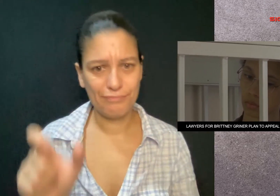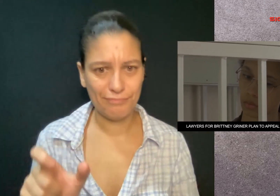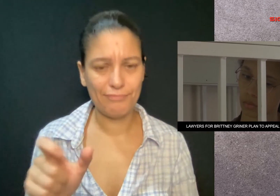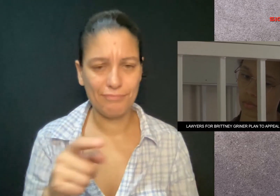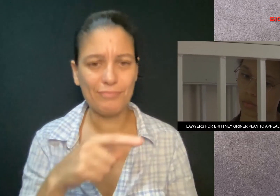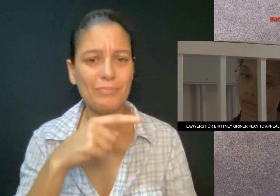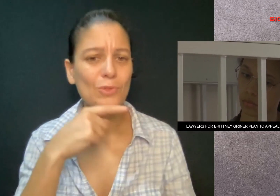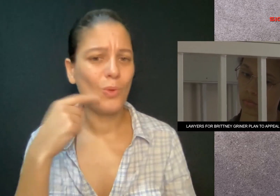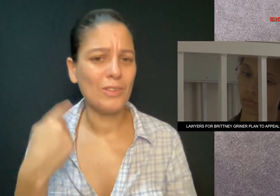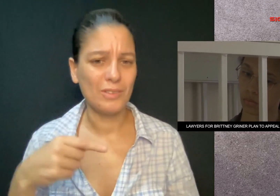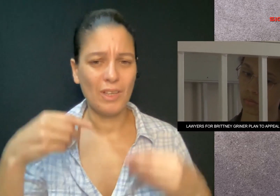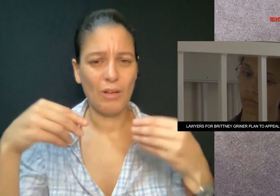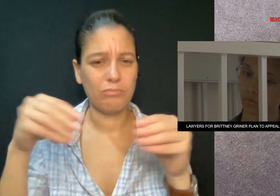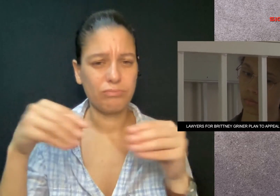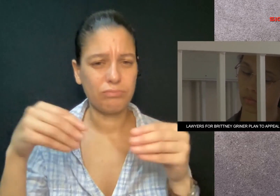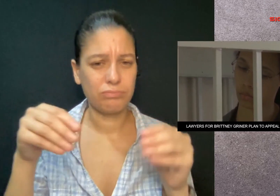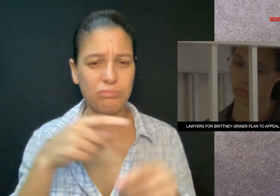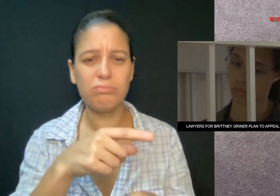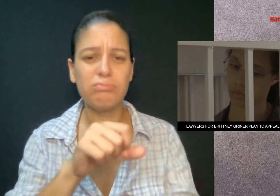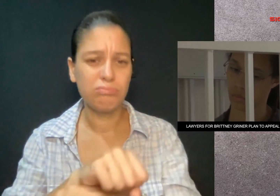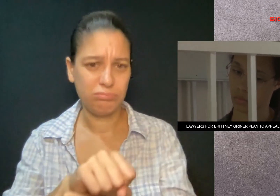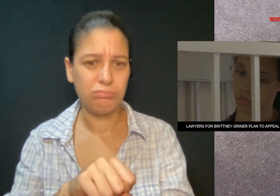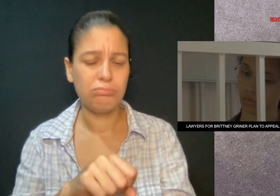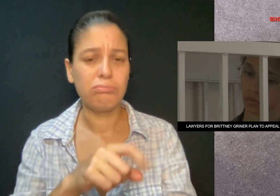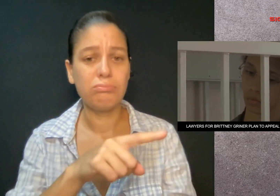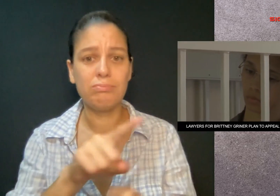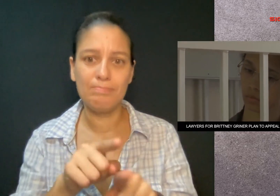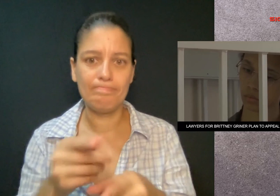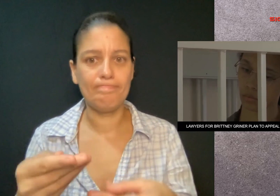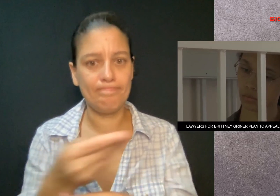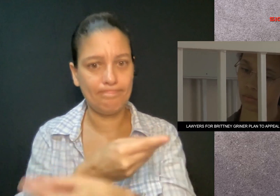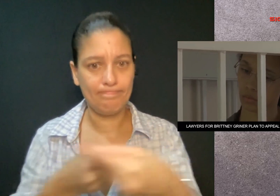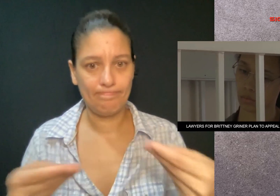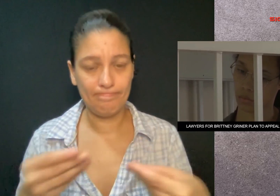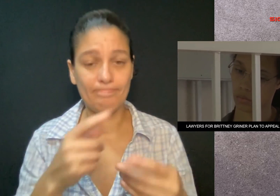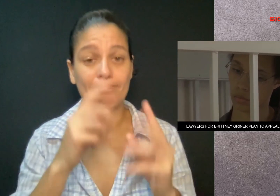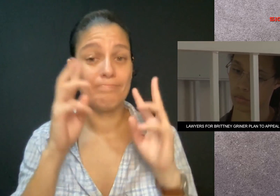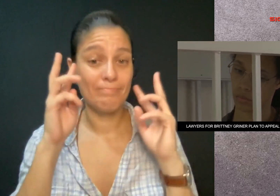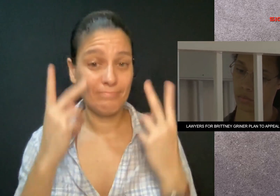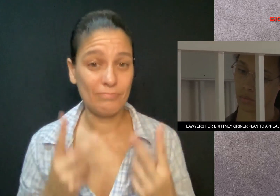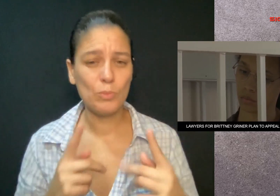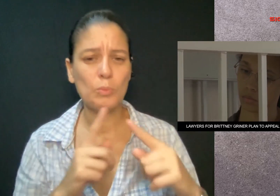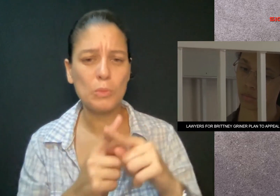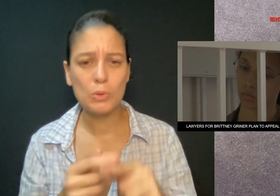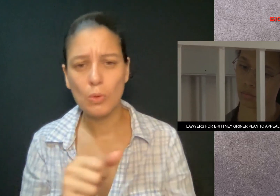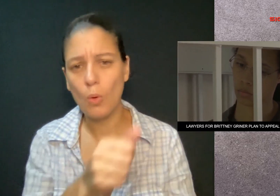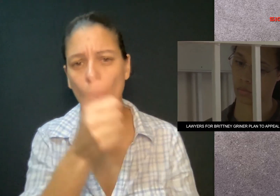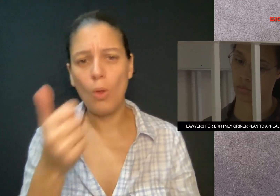the US government has offered to trade a convicted Russian arms dealer in exchange for Griner